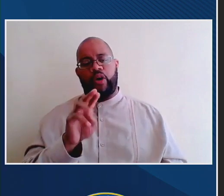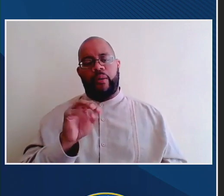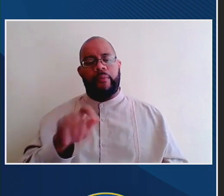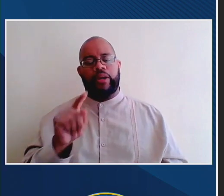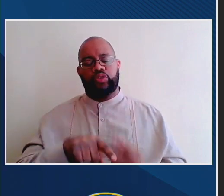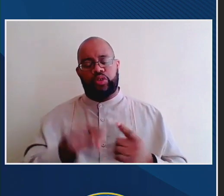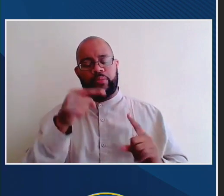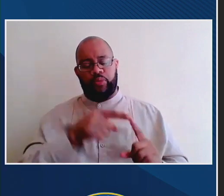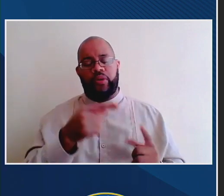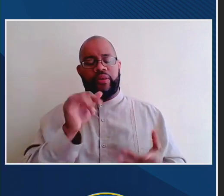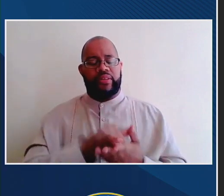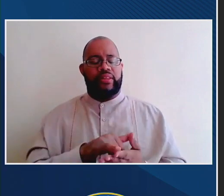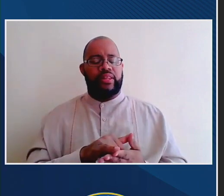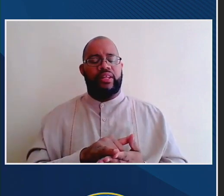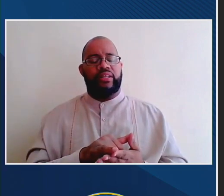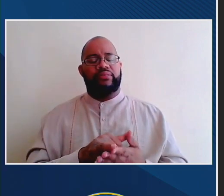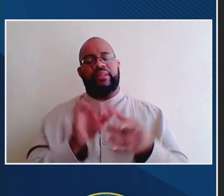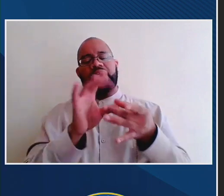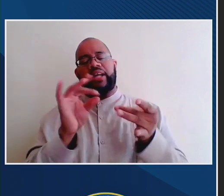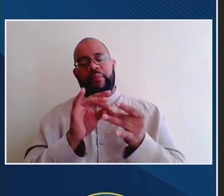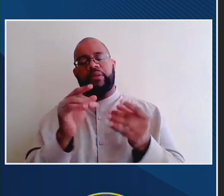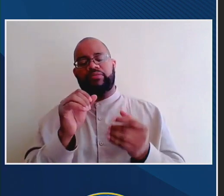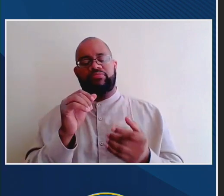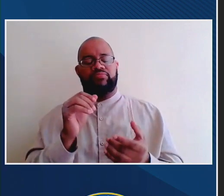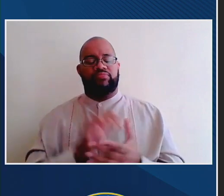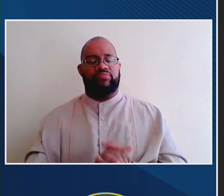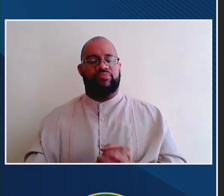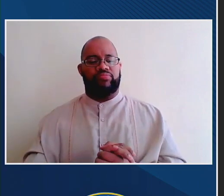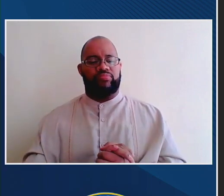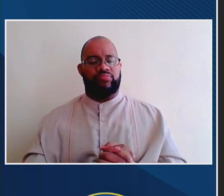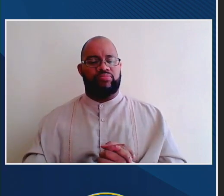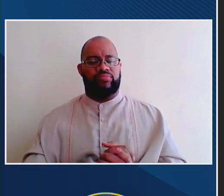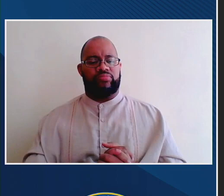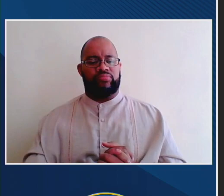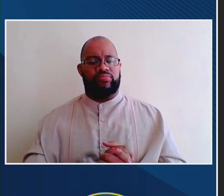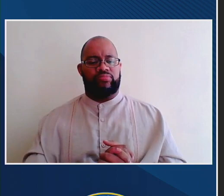reg Dave mentioned is very important one and we can certainly, you know, tie that